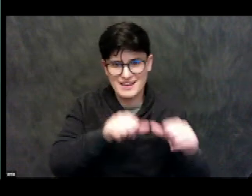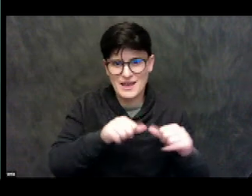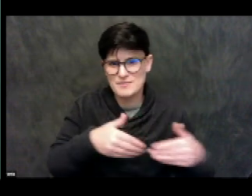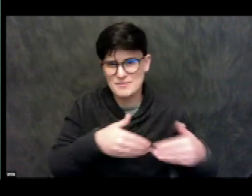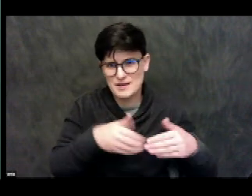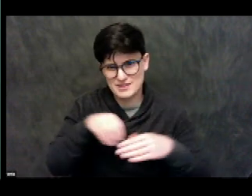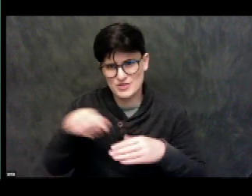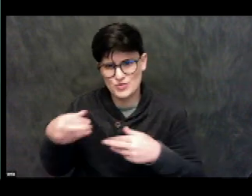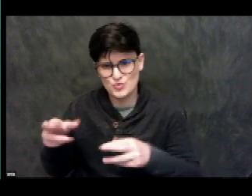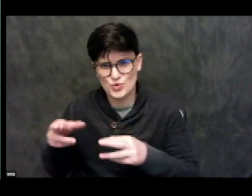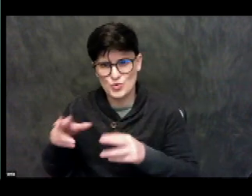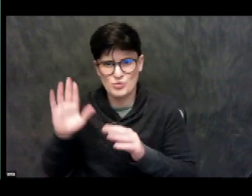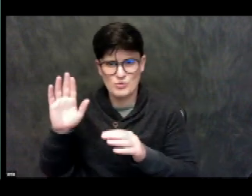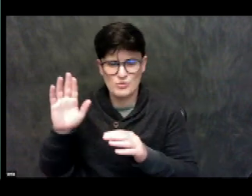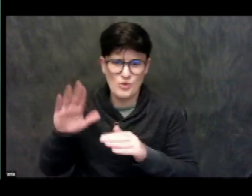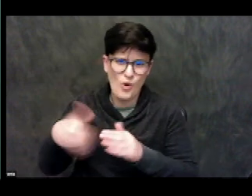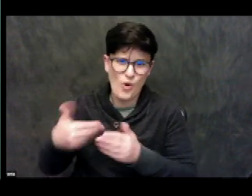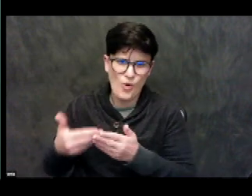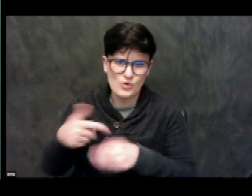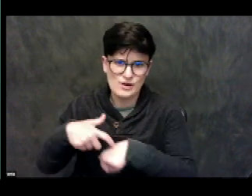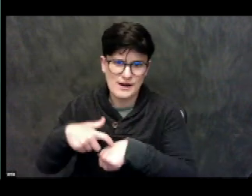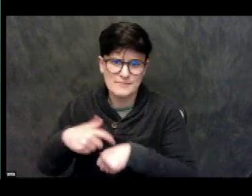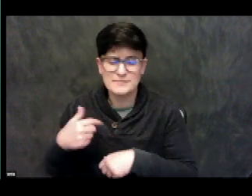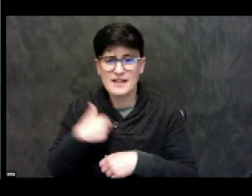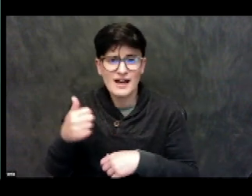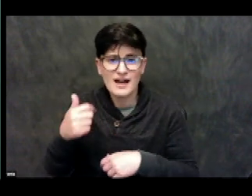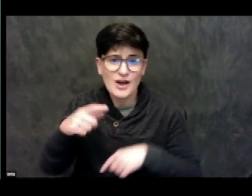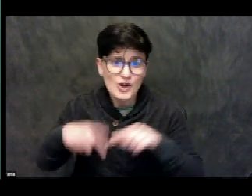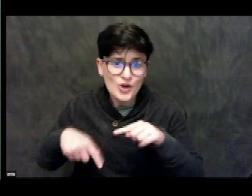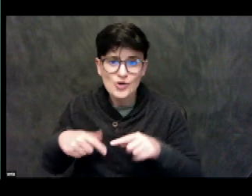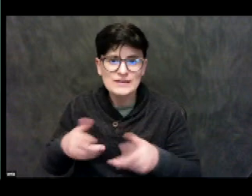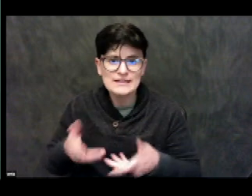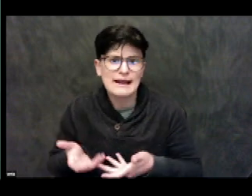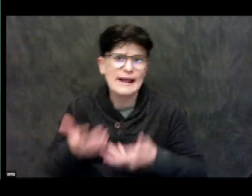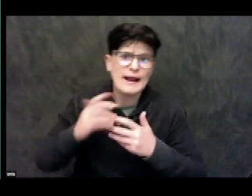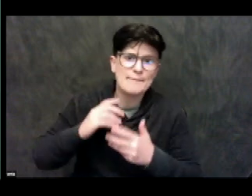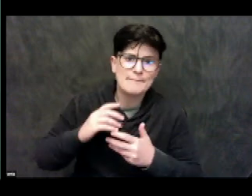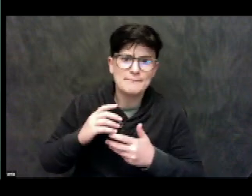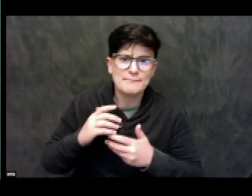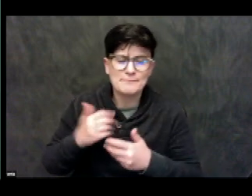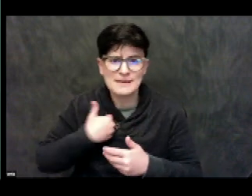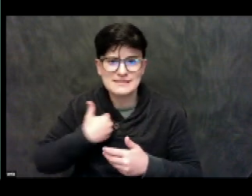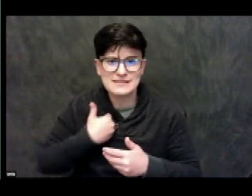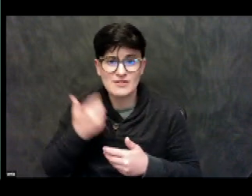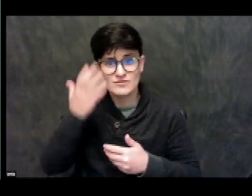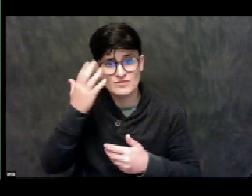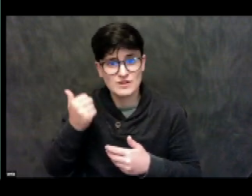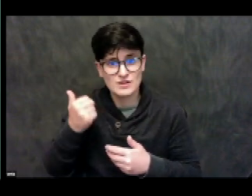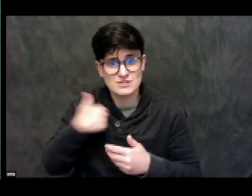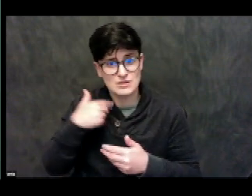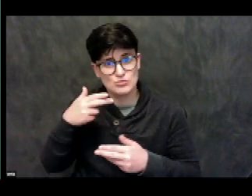I was not able to get her out by myself because I'm short and short.